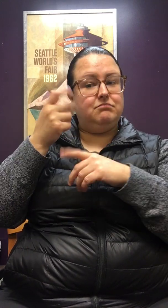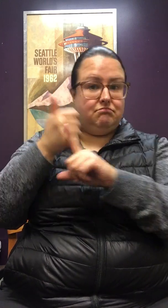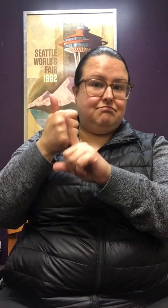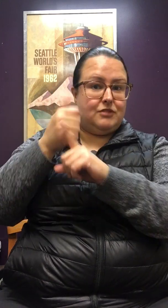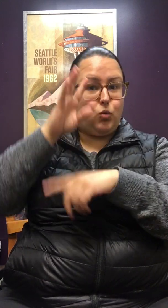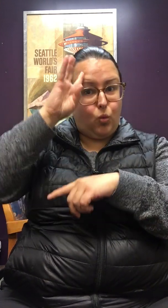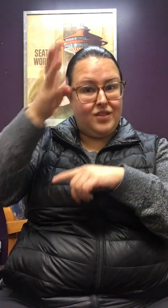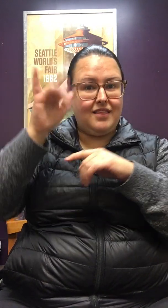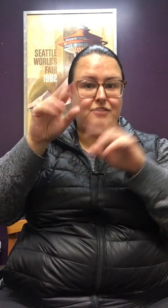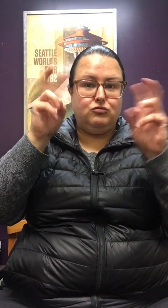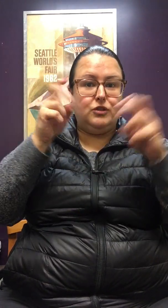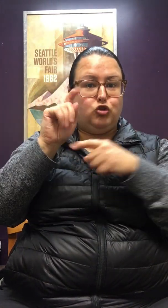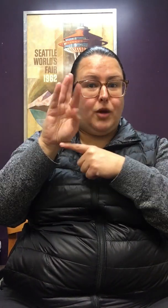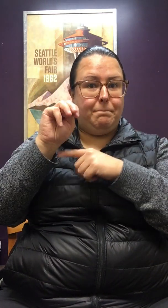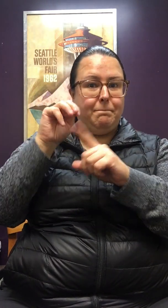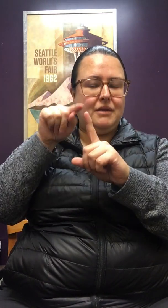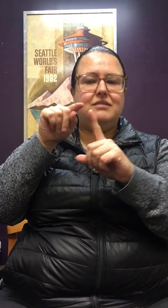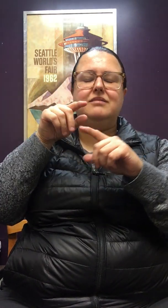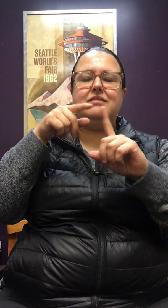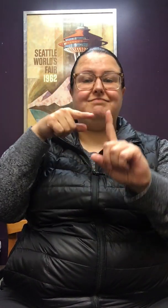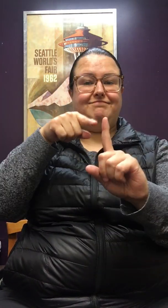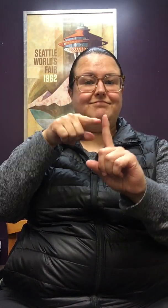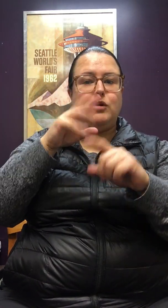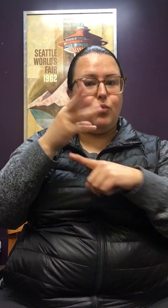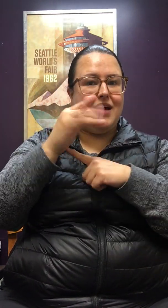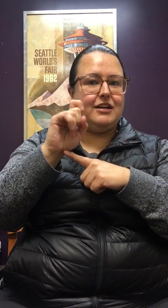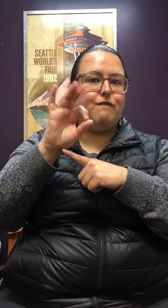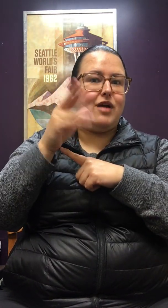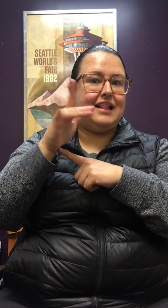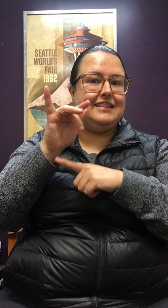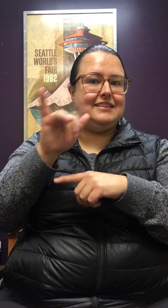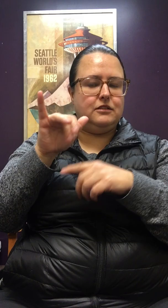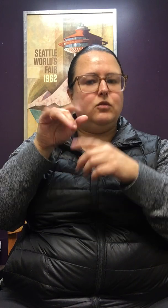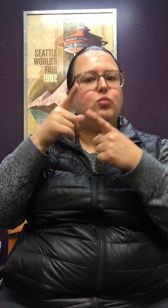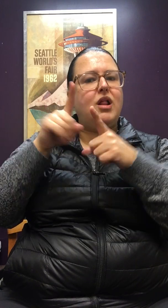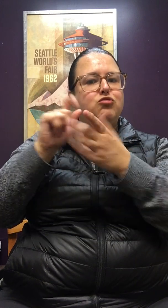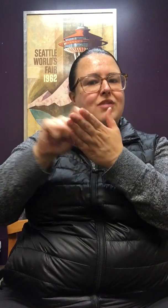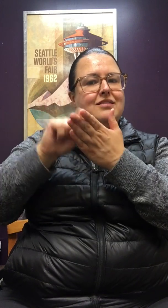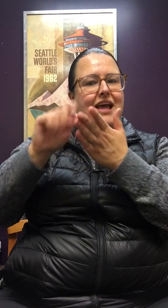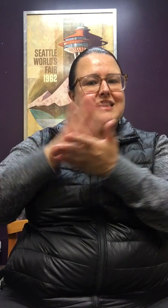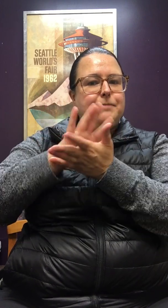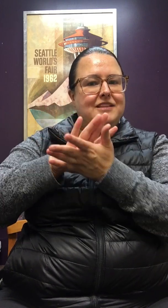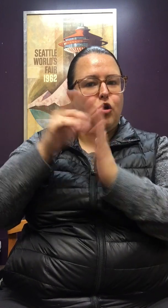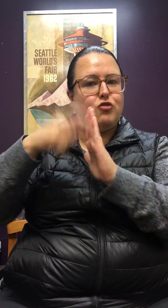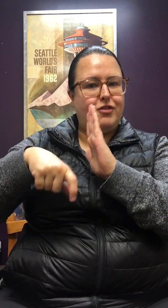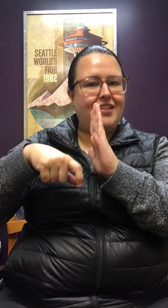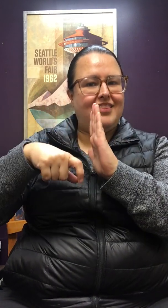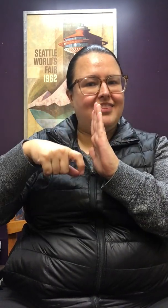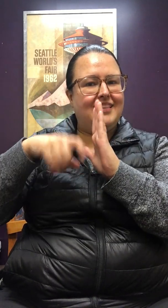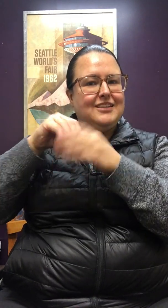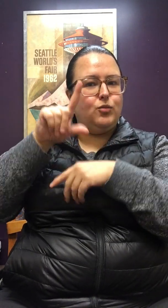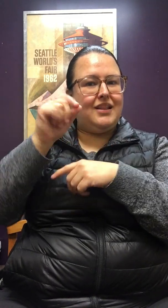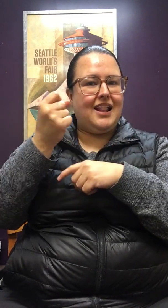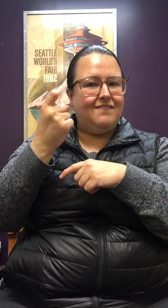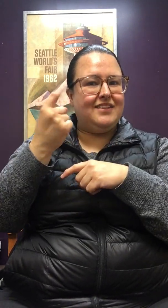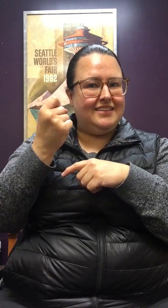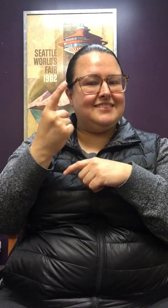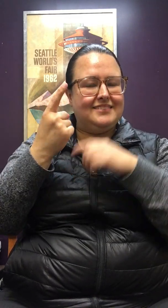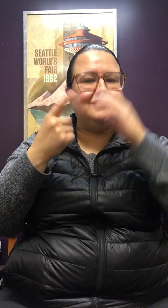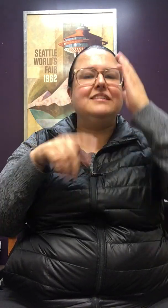She coined the term “white fragility” while writing an academic article in 2011.